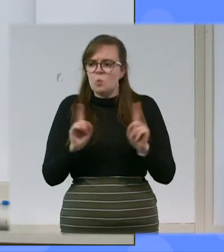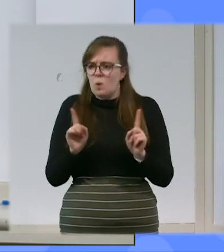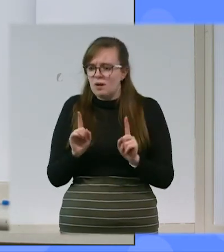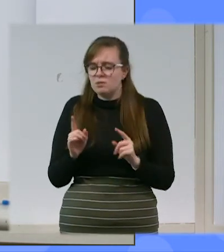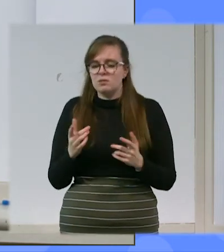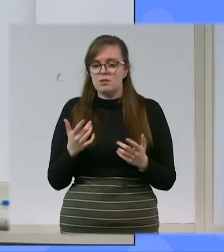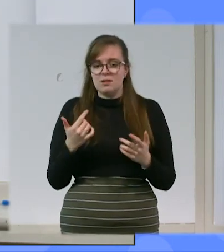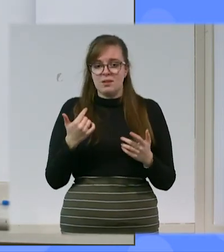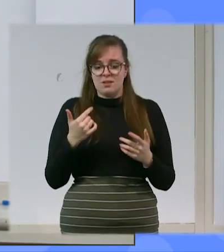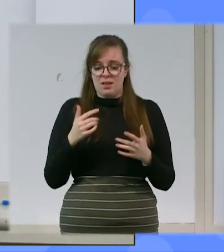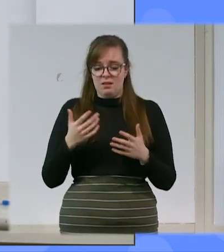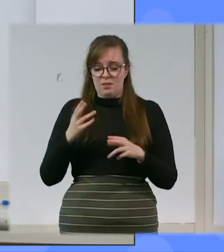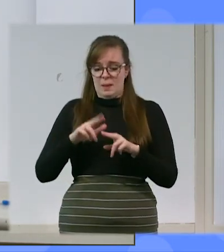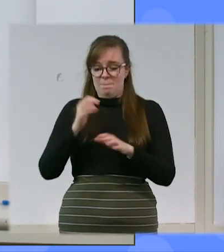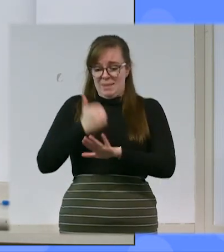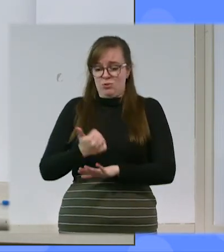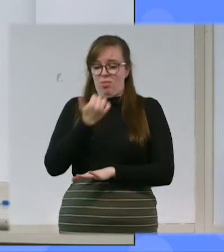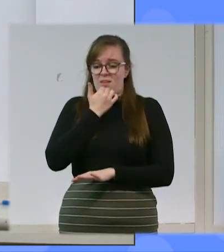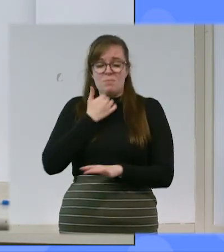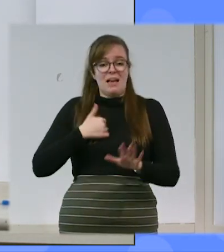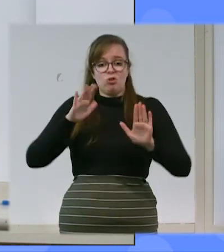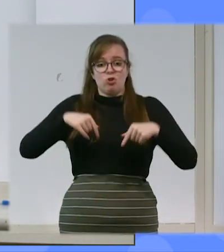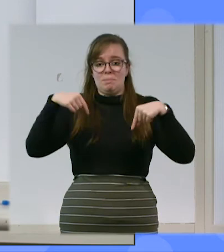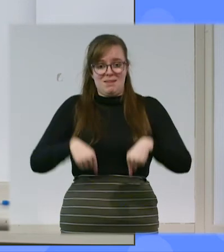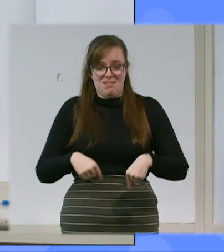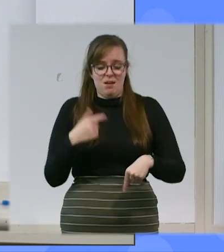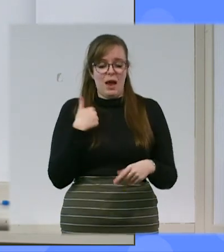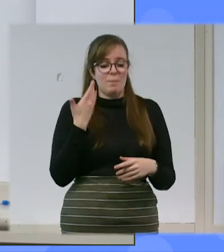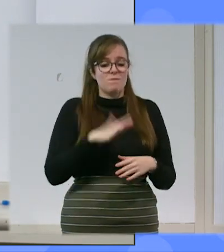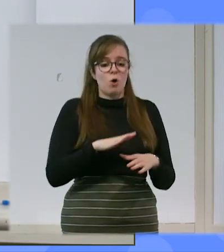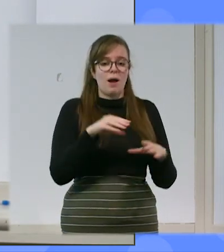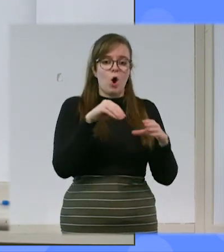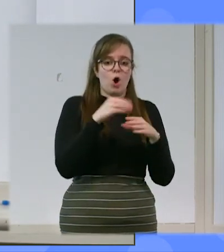standing in front of you I come from and in what poverty family I went to one of